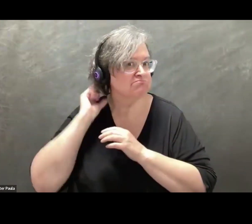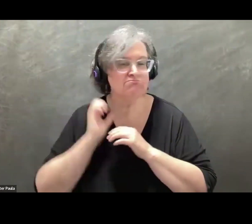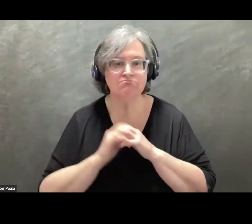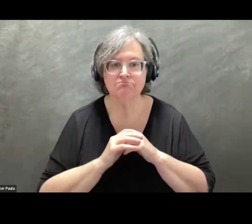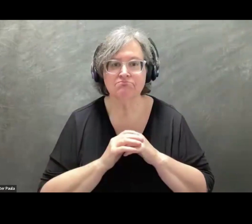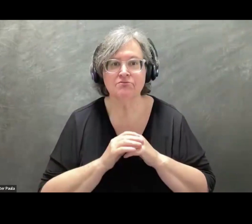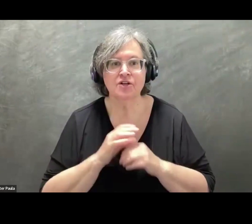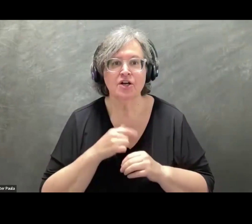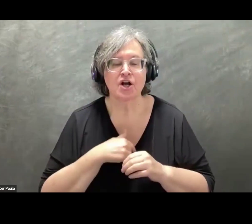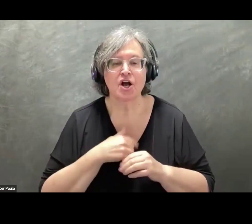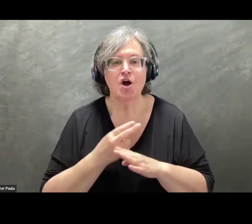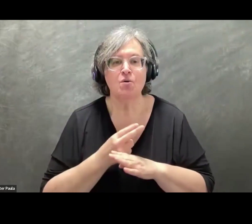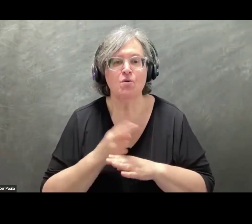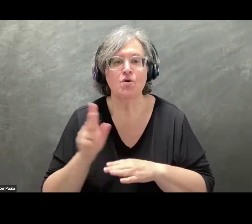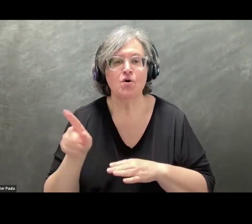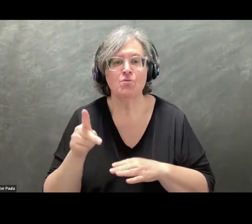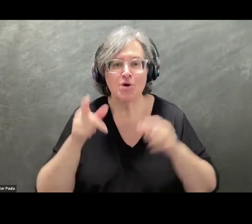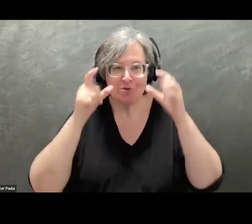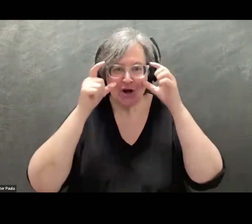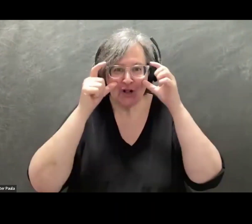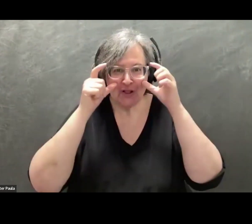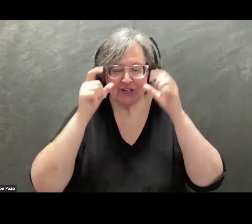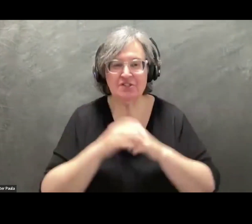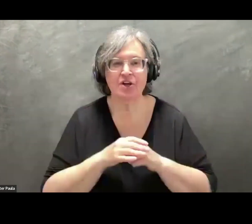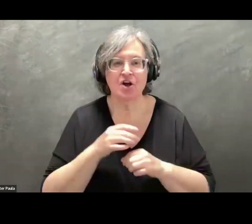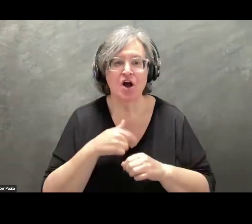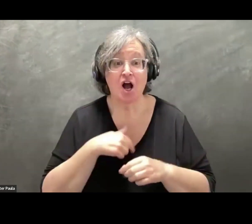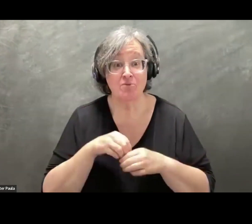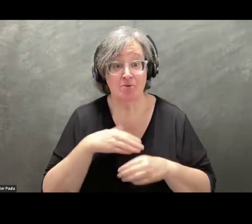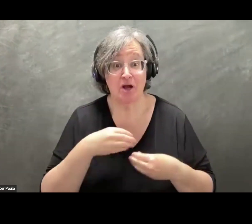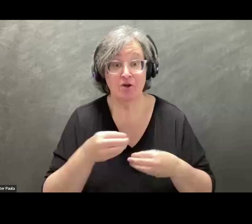I'm wearing purple glasses and I'm in my office with a white